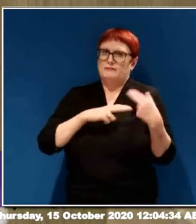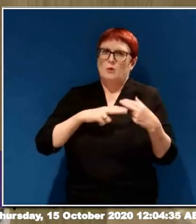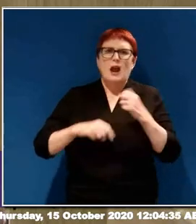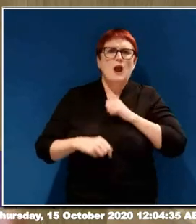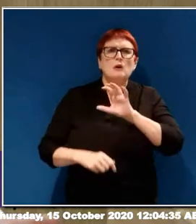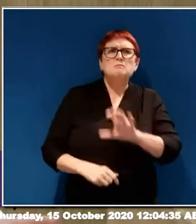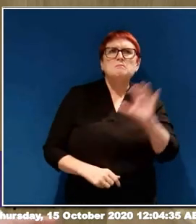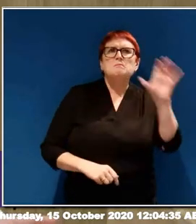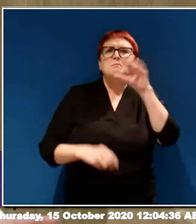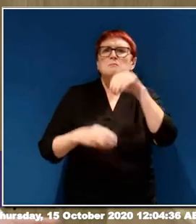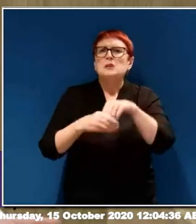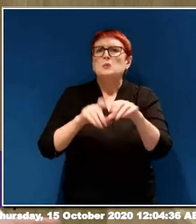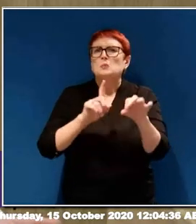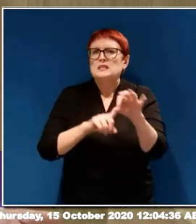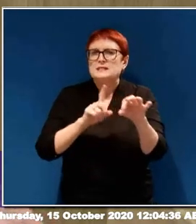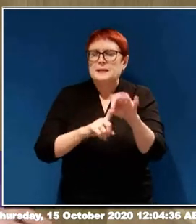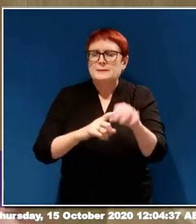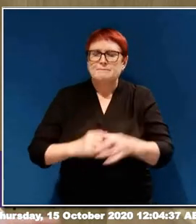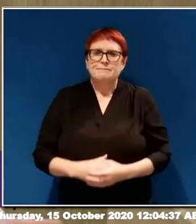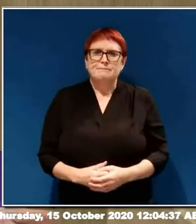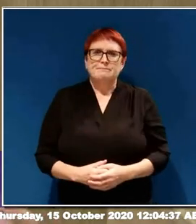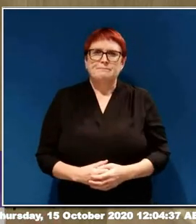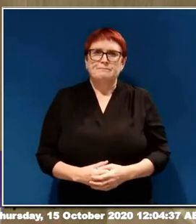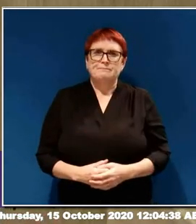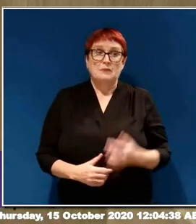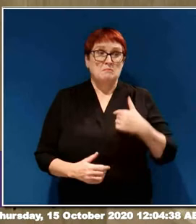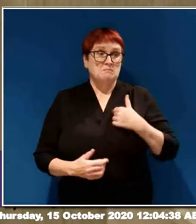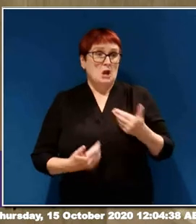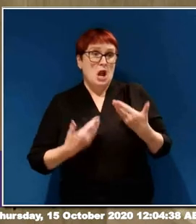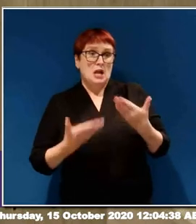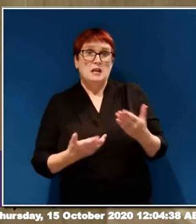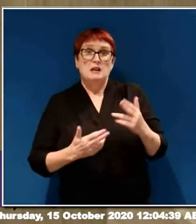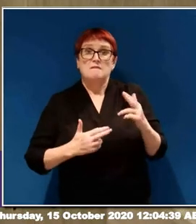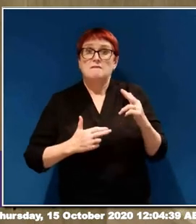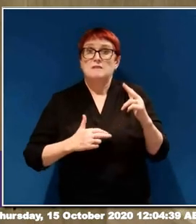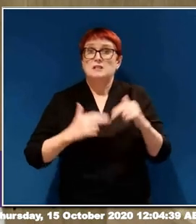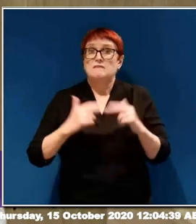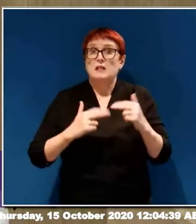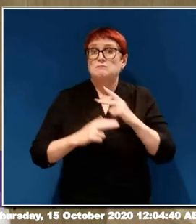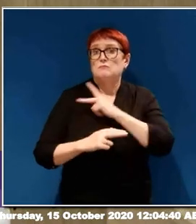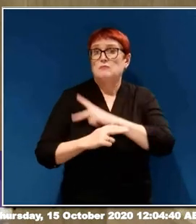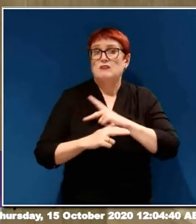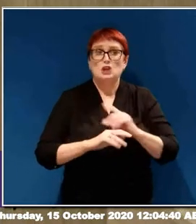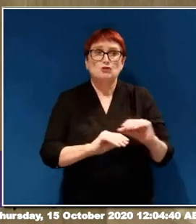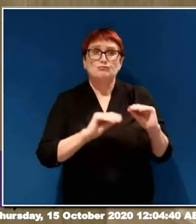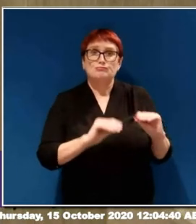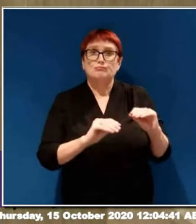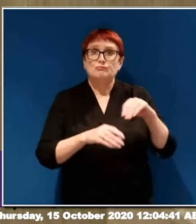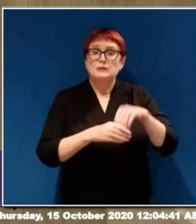professional development to the schools, we support them through the whole